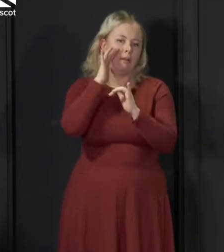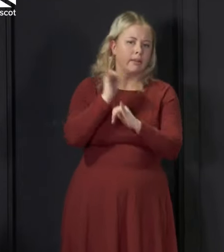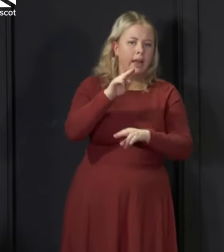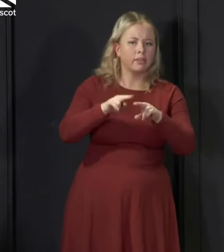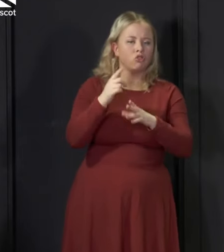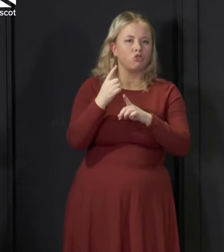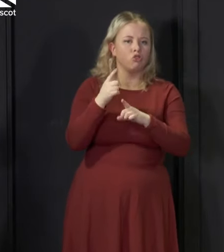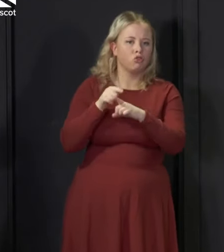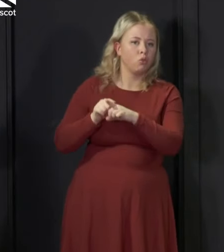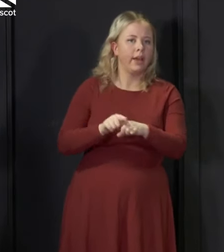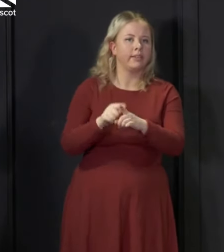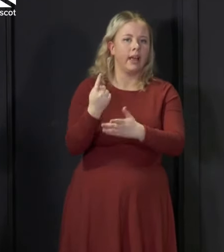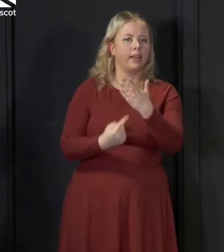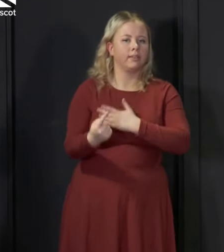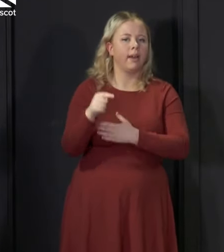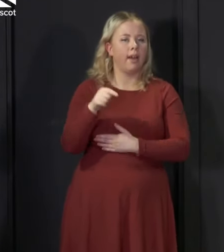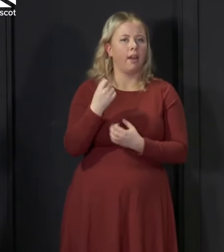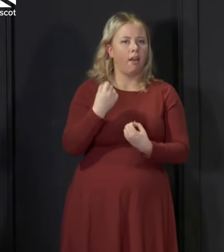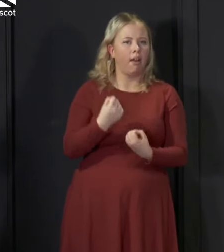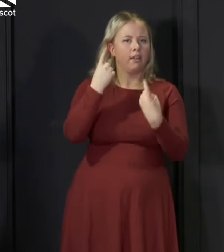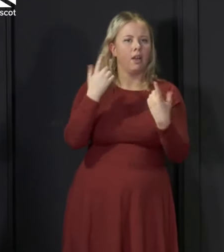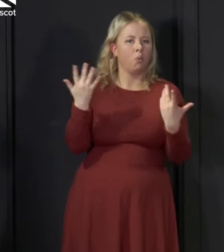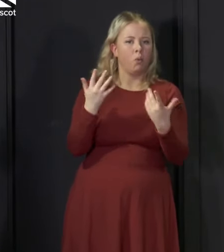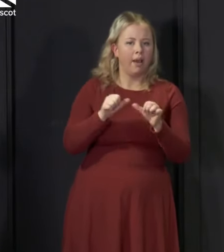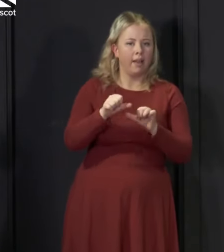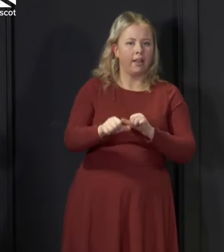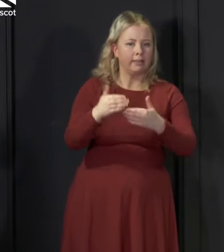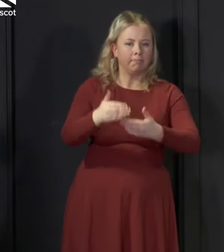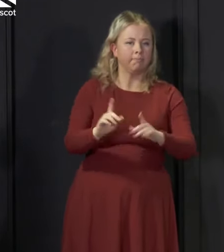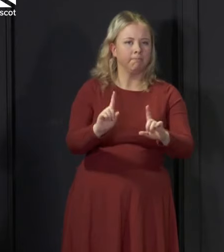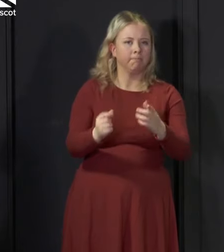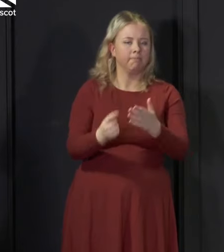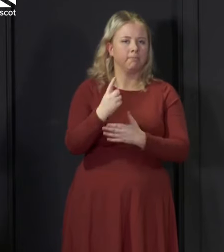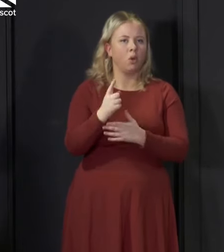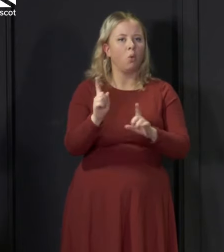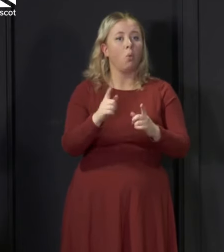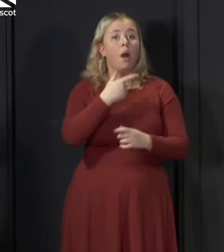of where it sits in the next phase, what the public need to do to make it work, and also